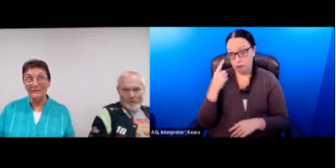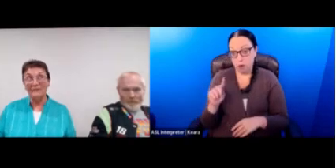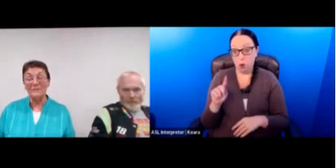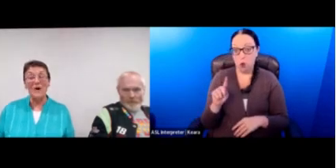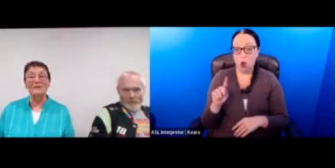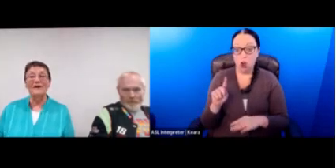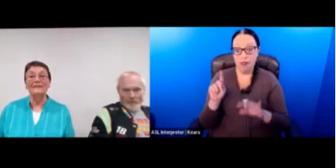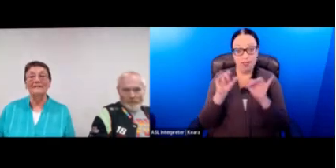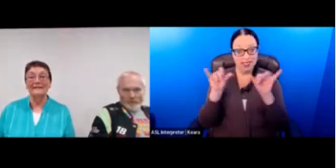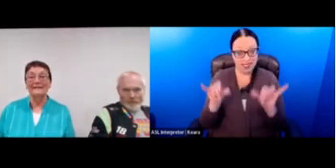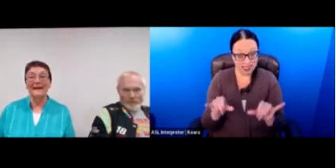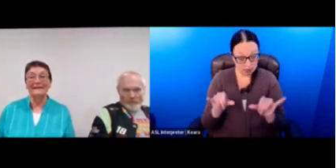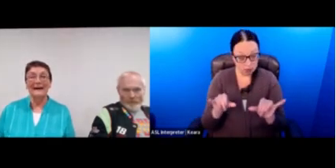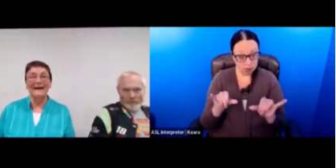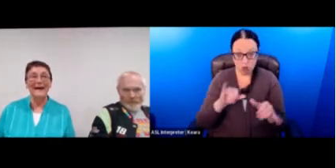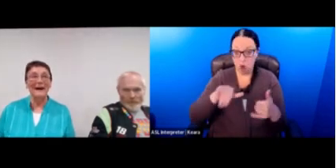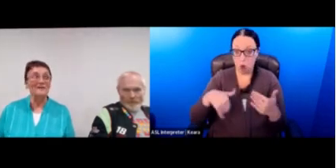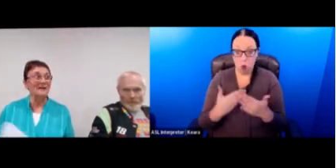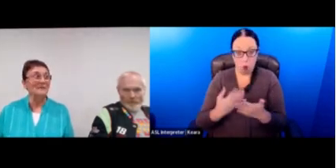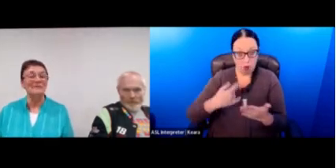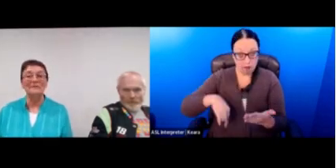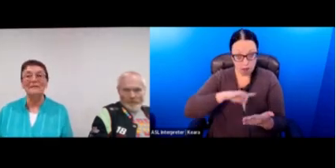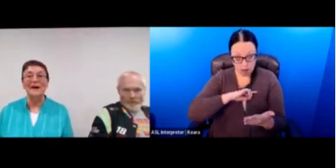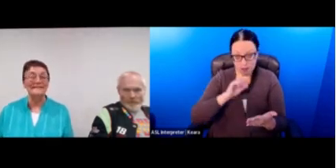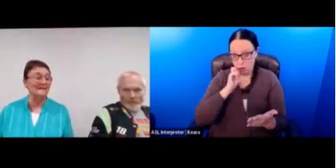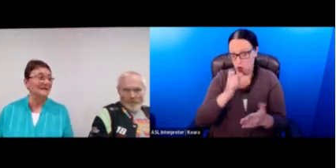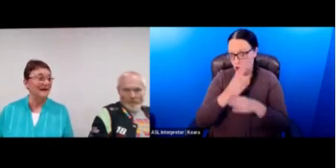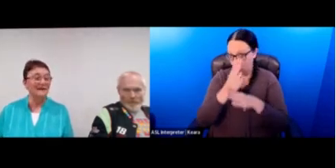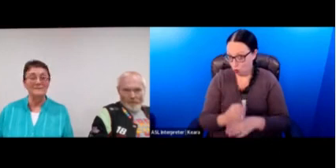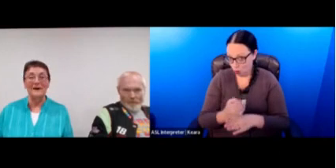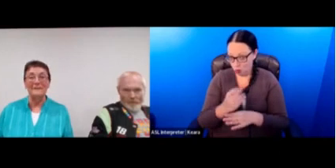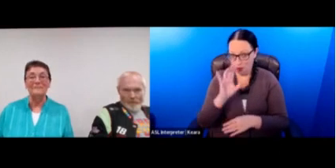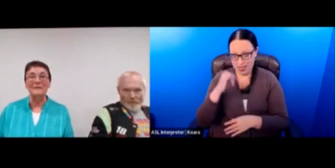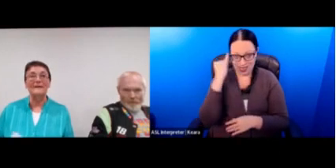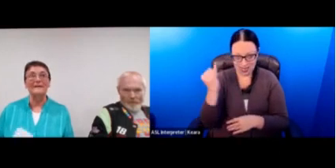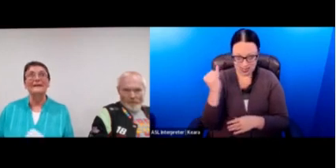system all of us that are not used to this idea of somebody